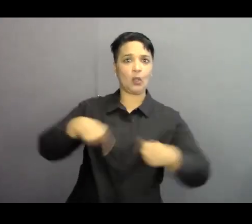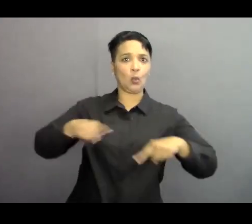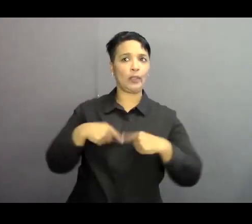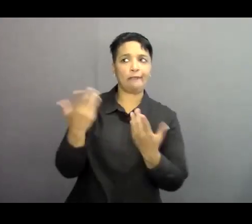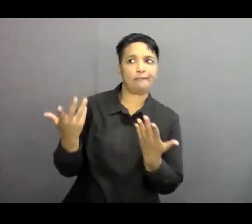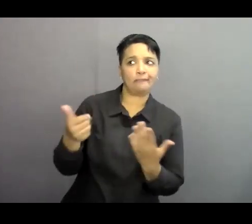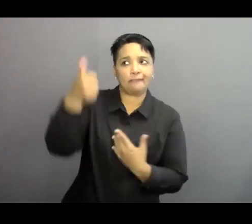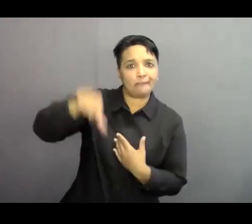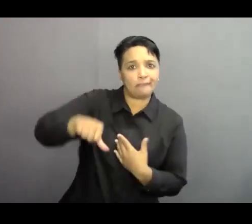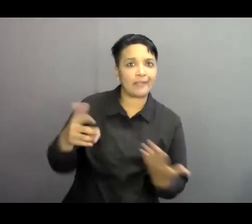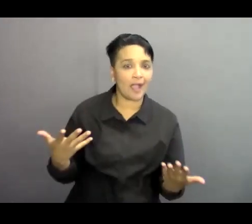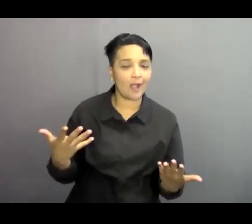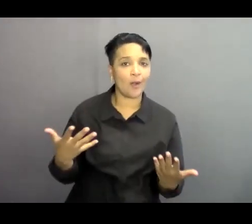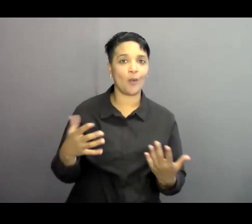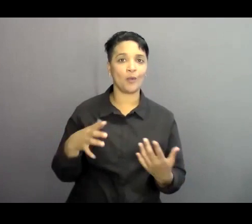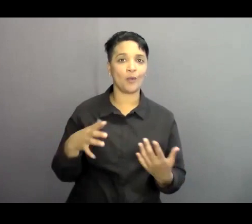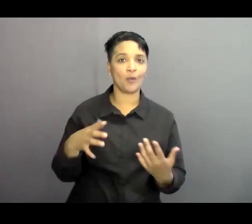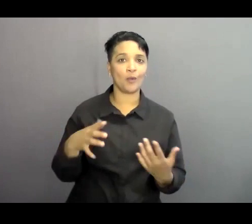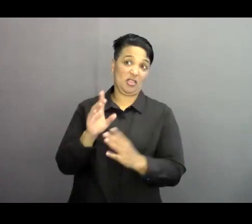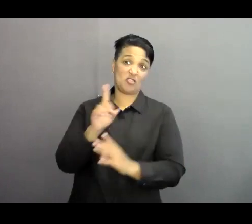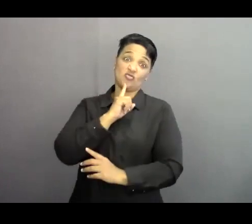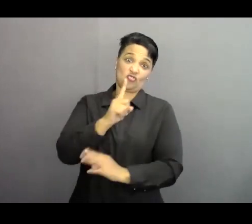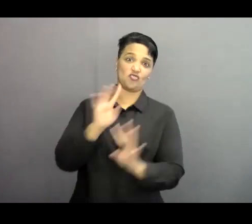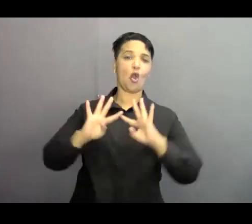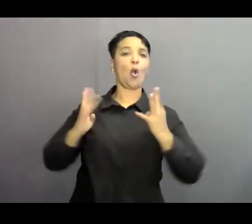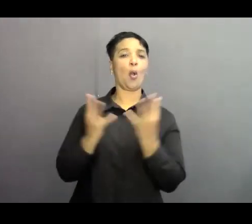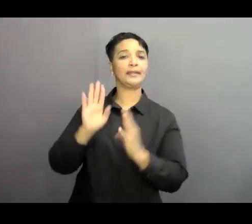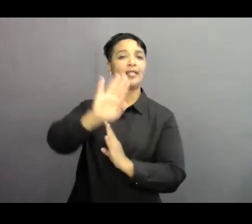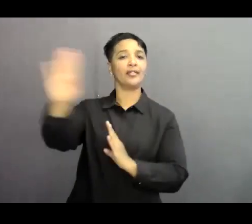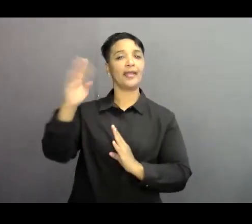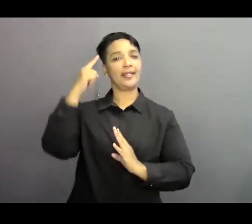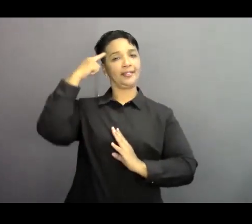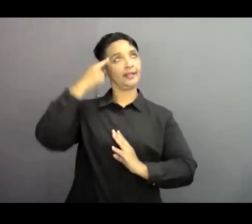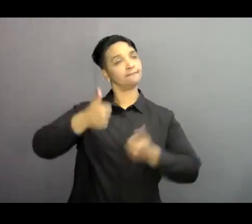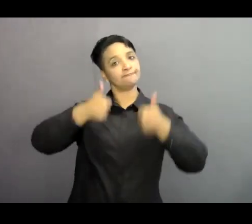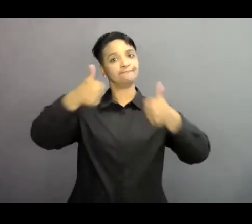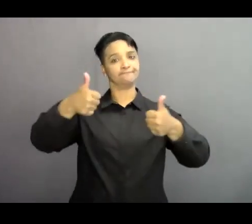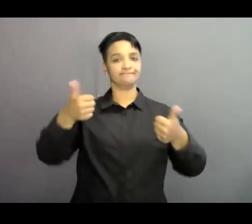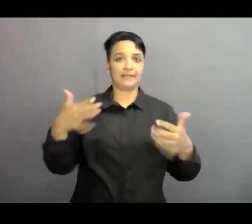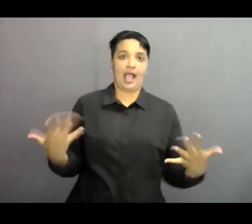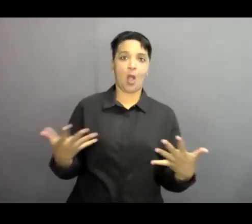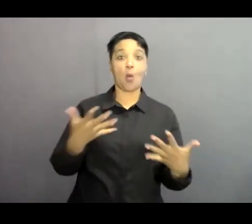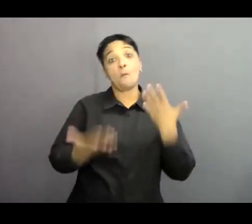real committee have done differently? What else could we be thinking about, and maybe how could